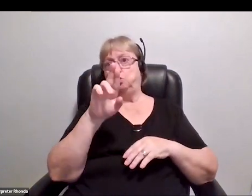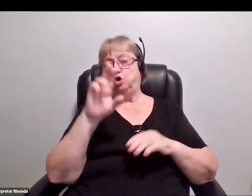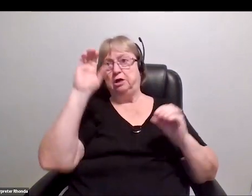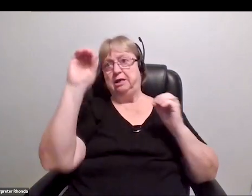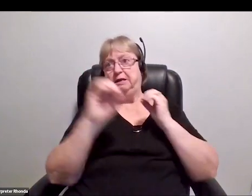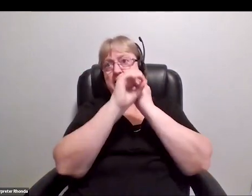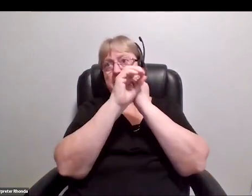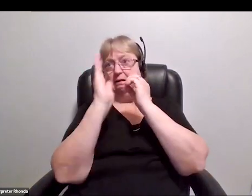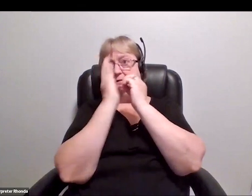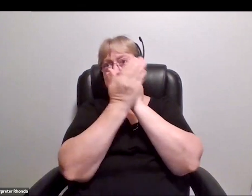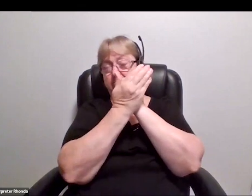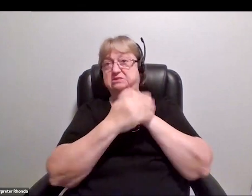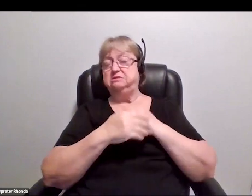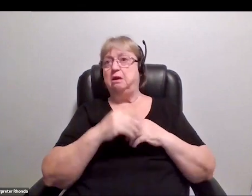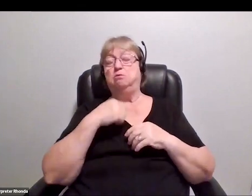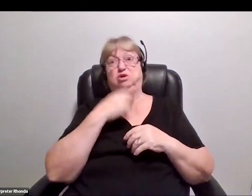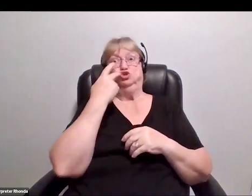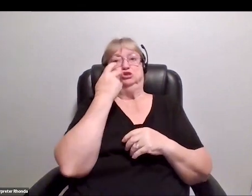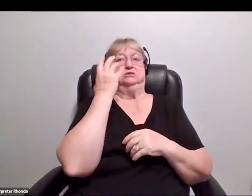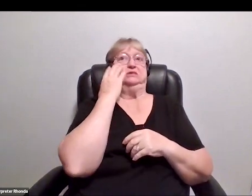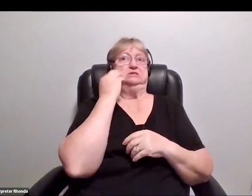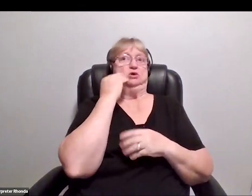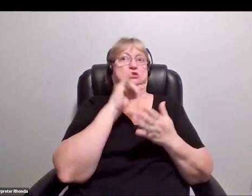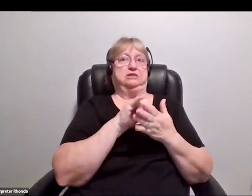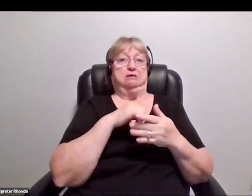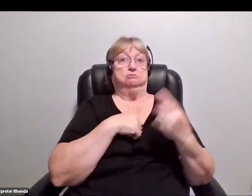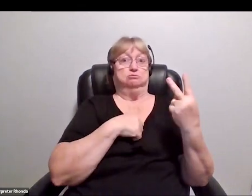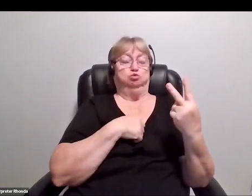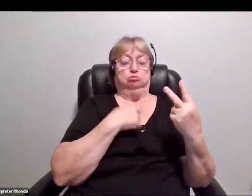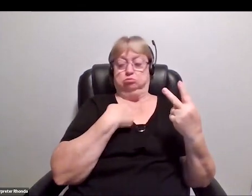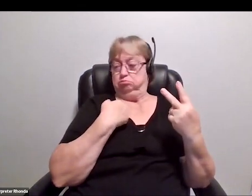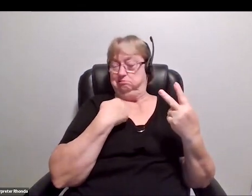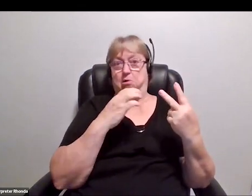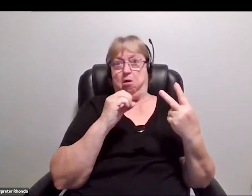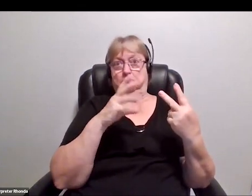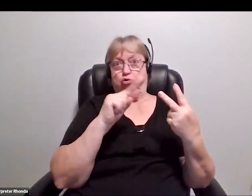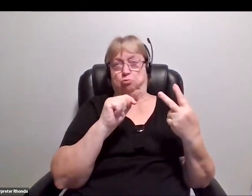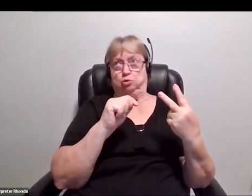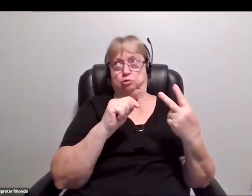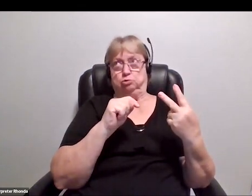two amazing solar eclipses in October 2023.